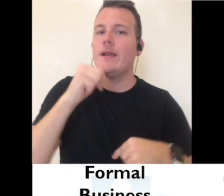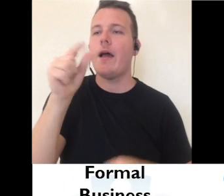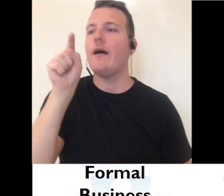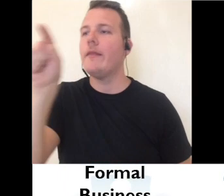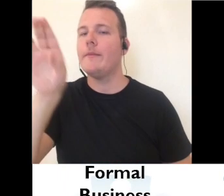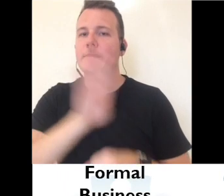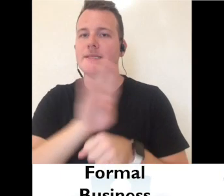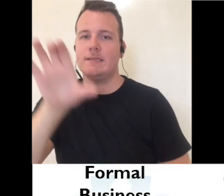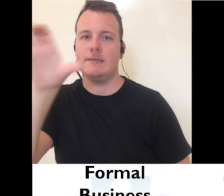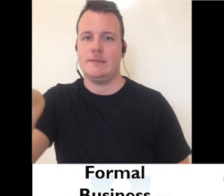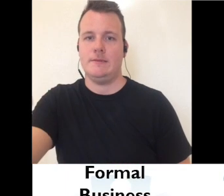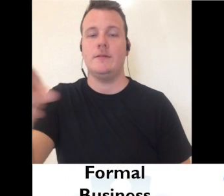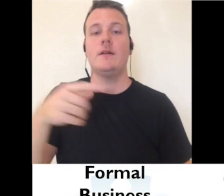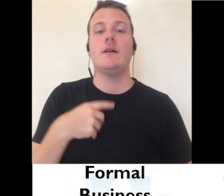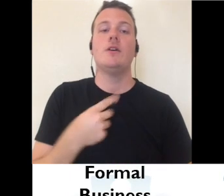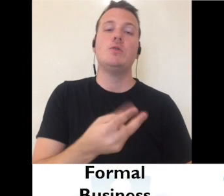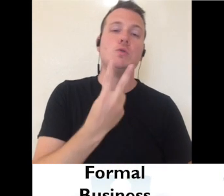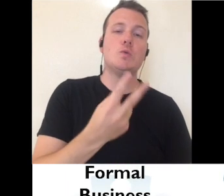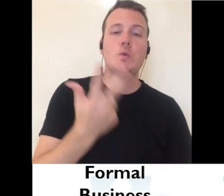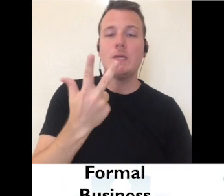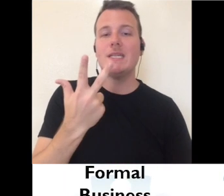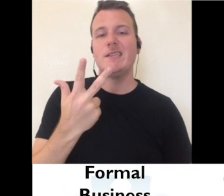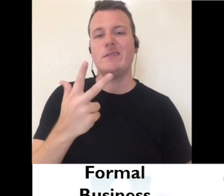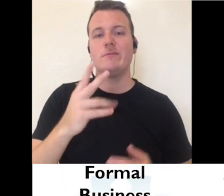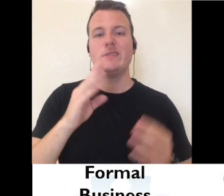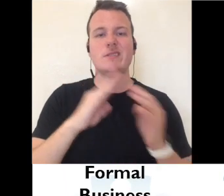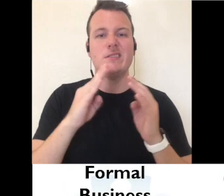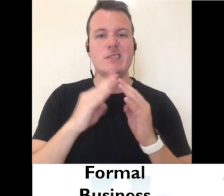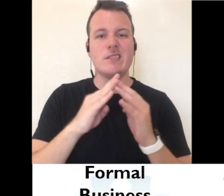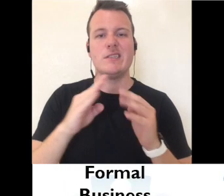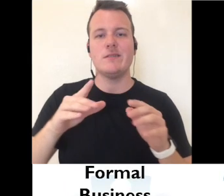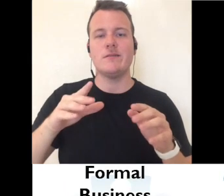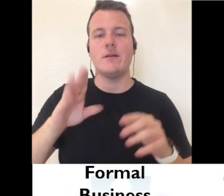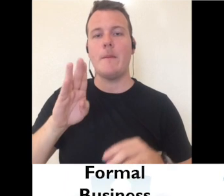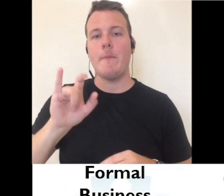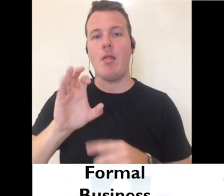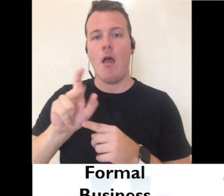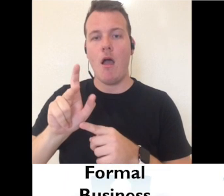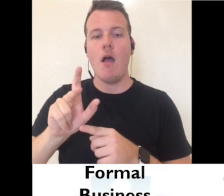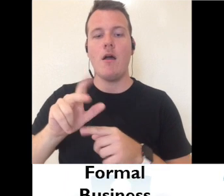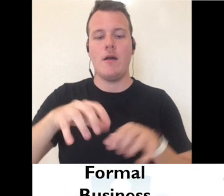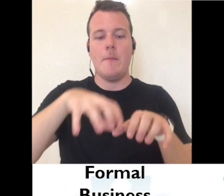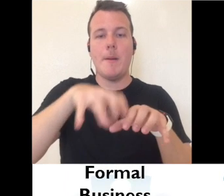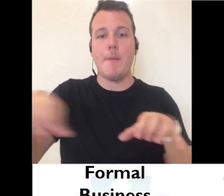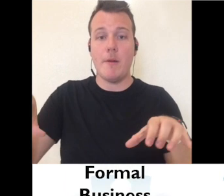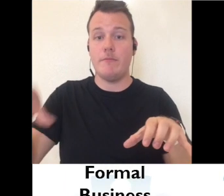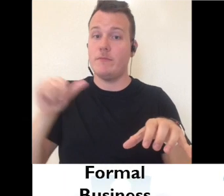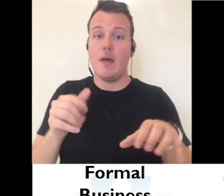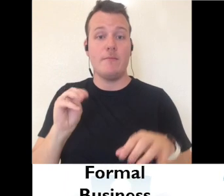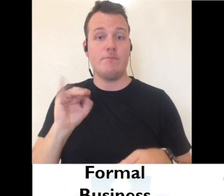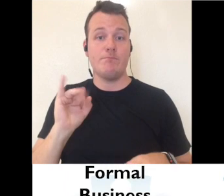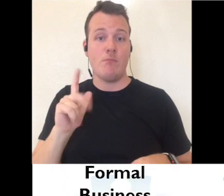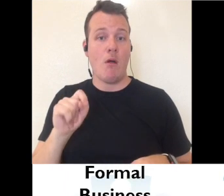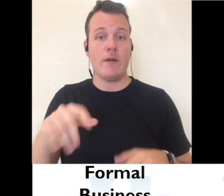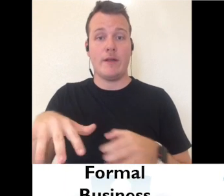in New York City, that could be your whole market area. And in my market area